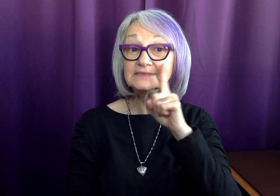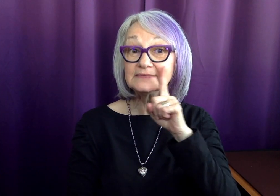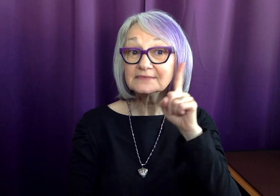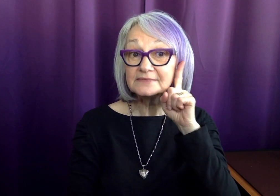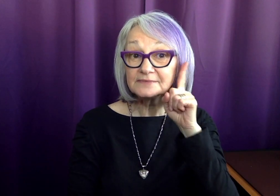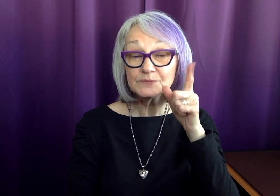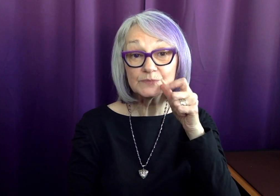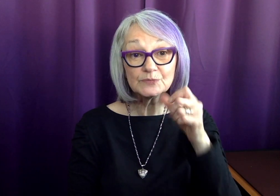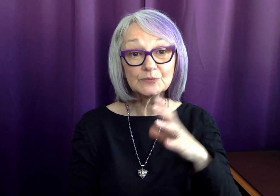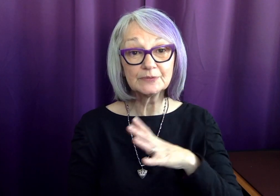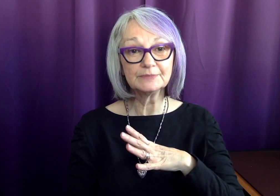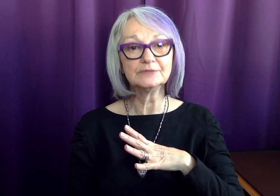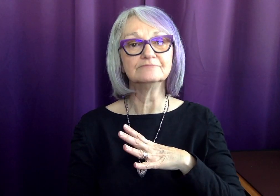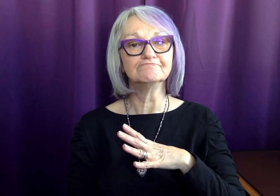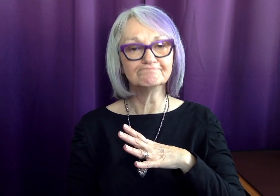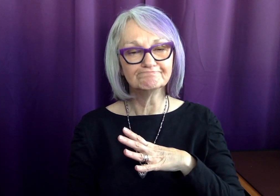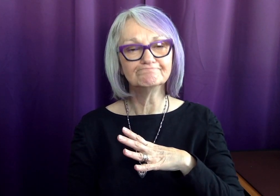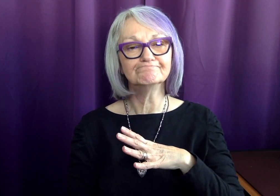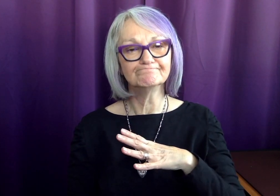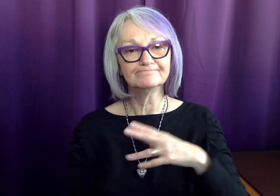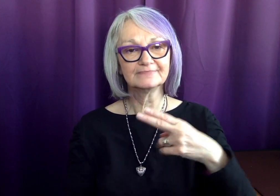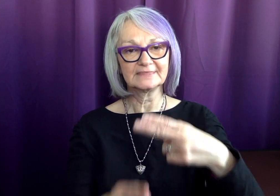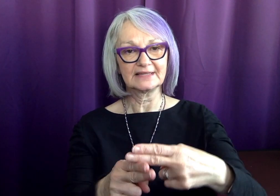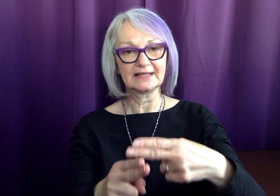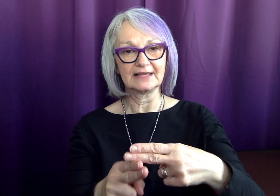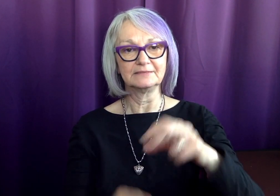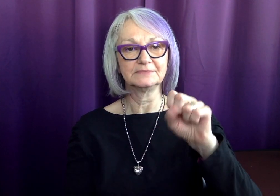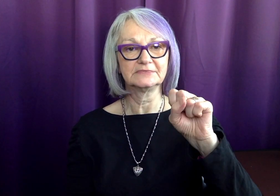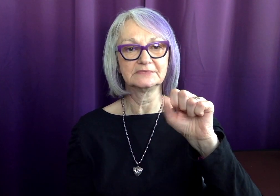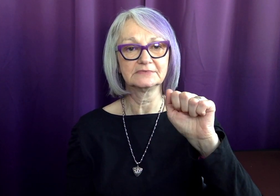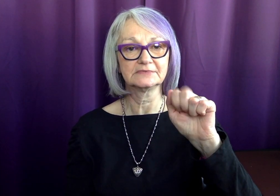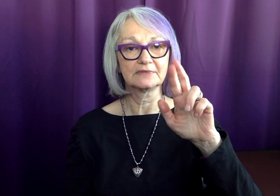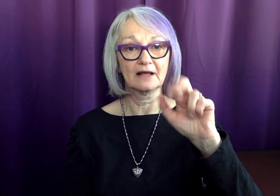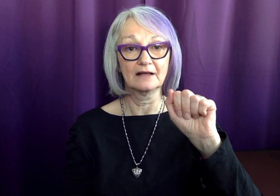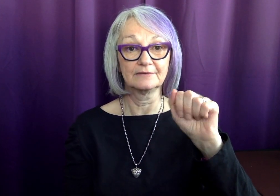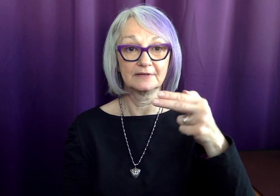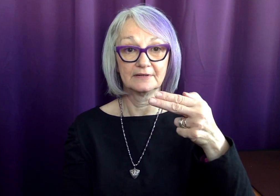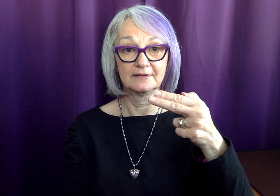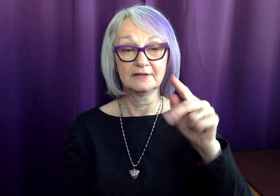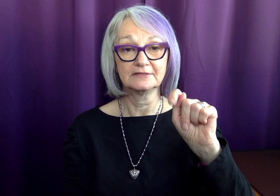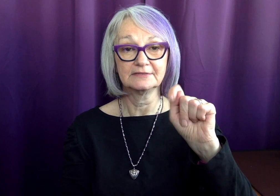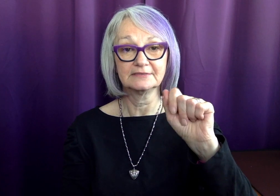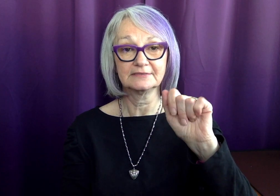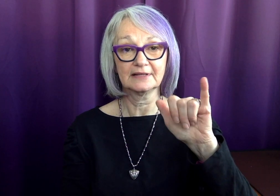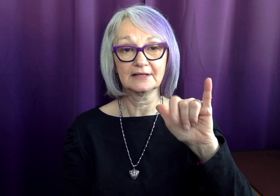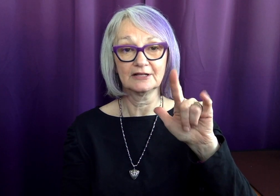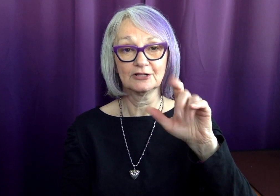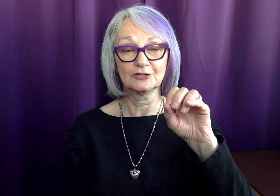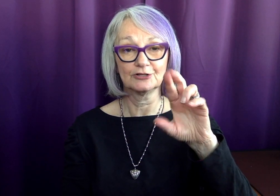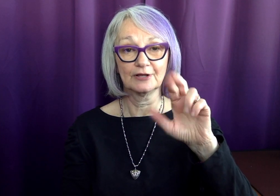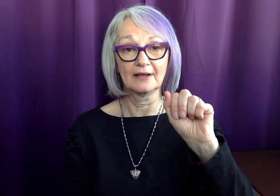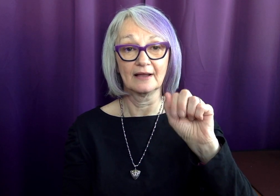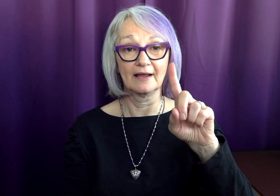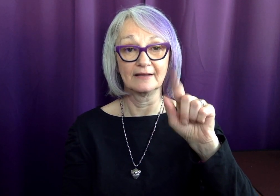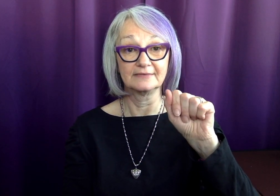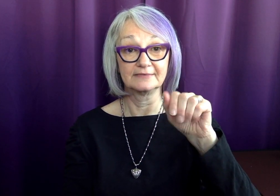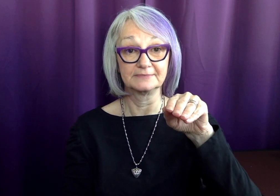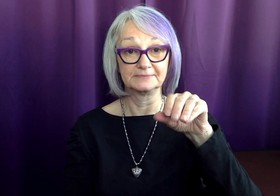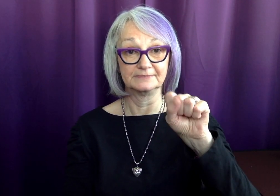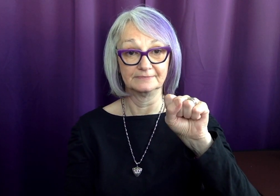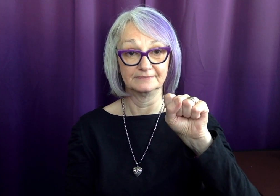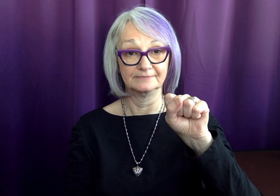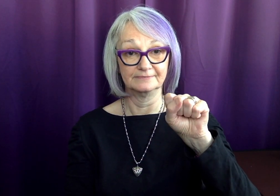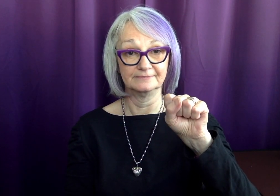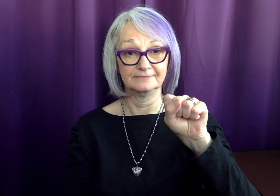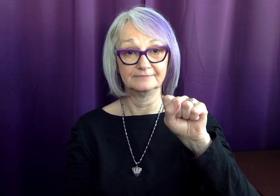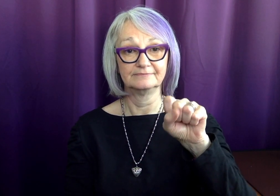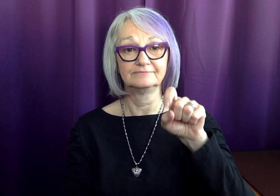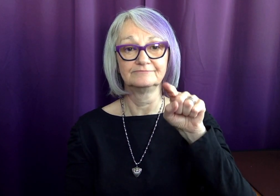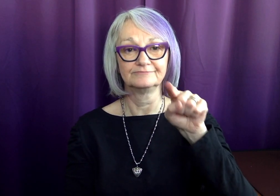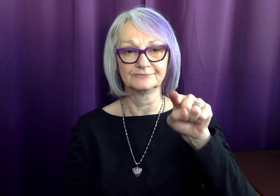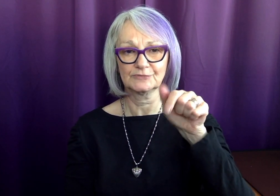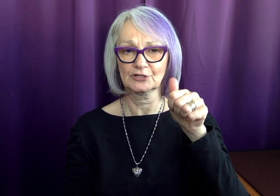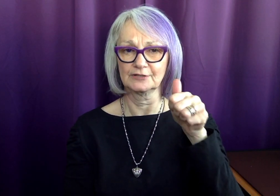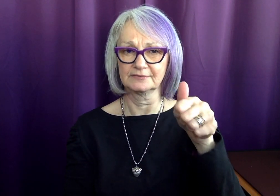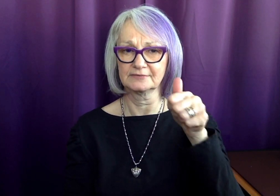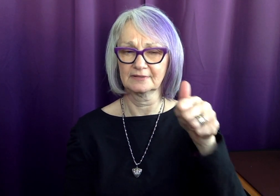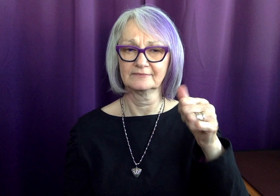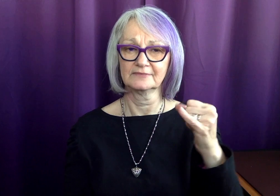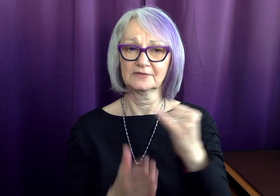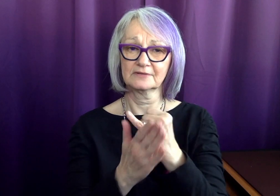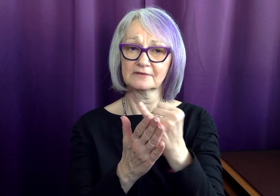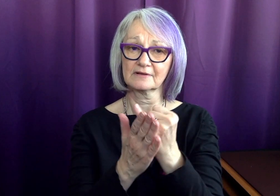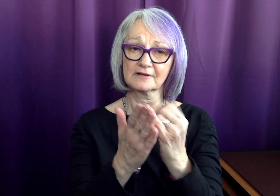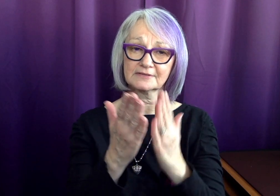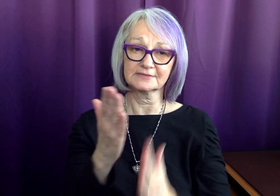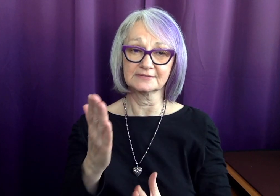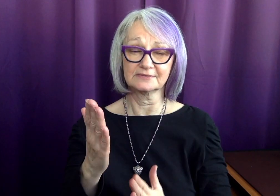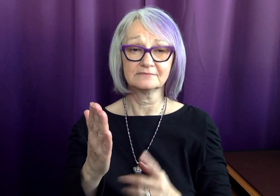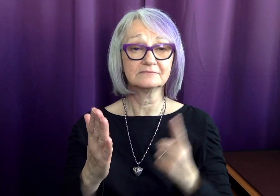One Deaf Woman, Sarah Taylor Adams, was an artist